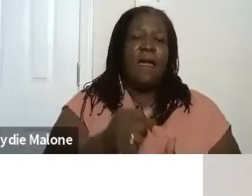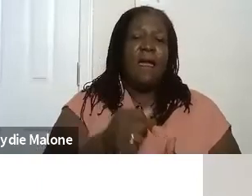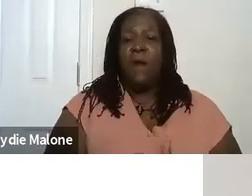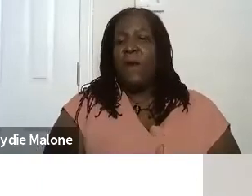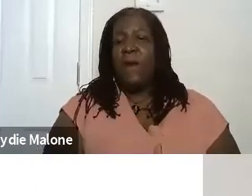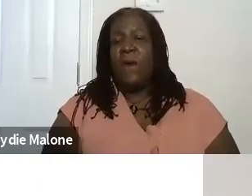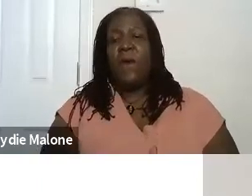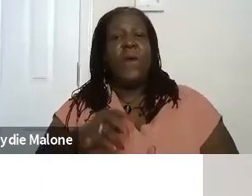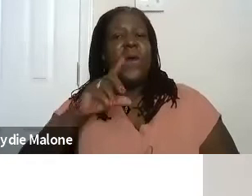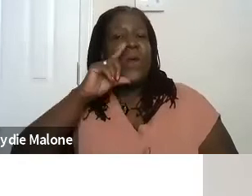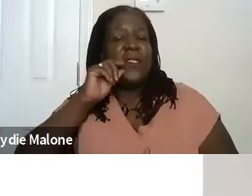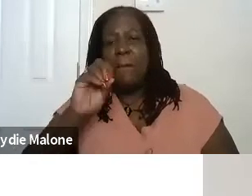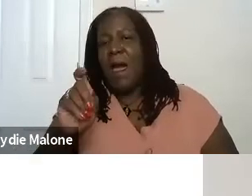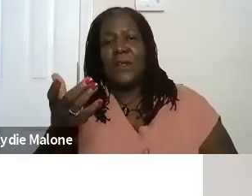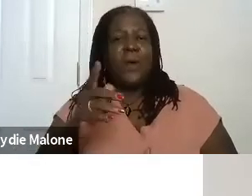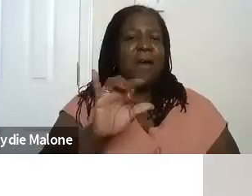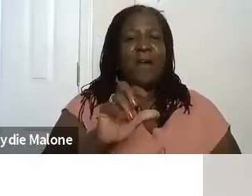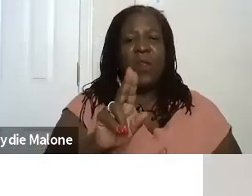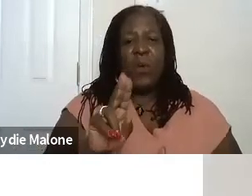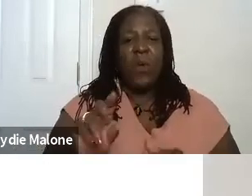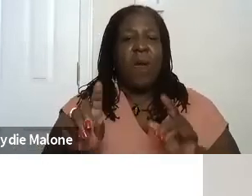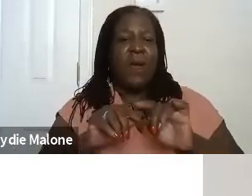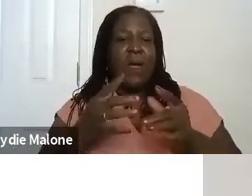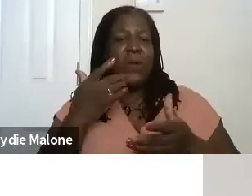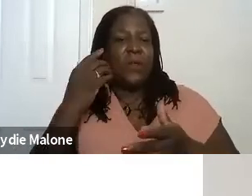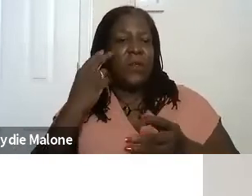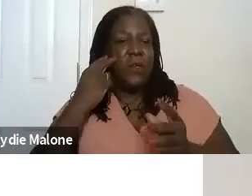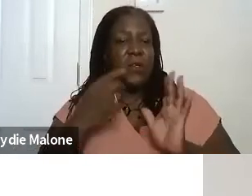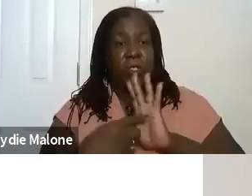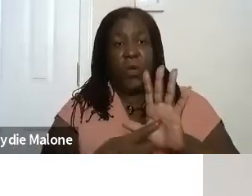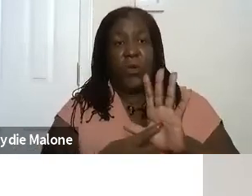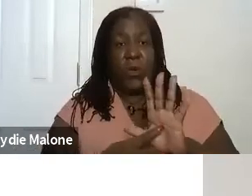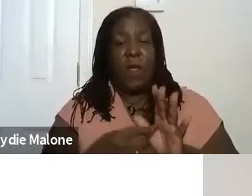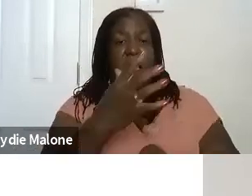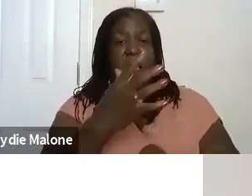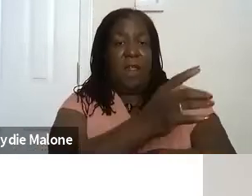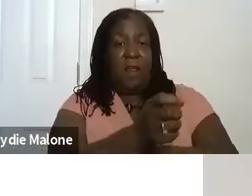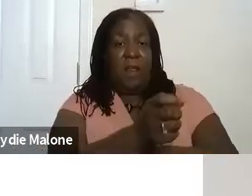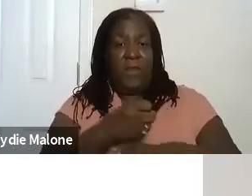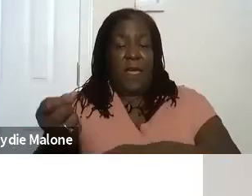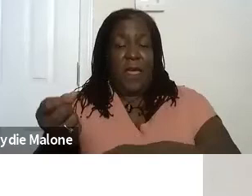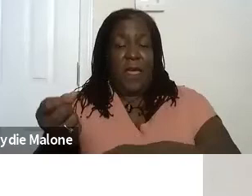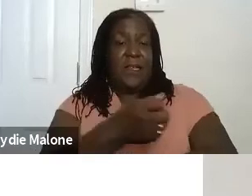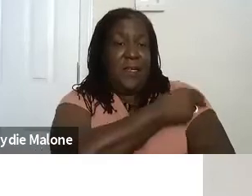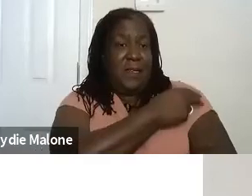want to show you the hospitalization rates for COVID are in the same range as they are